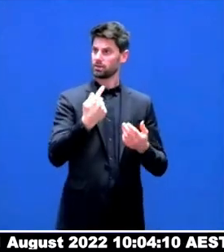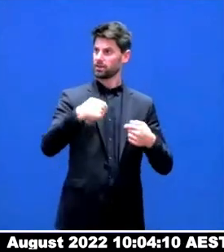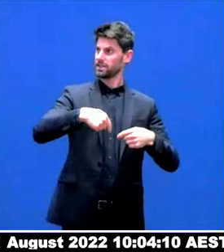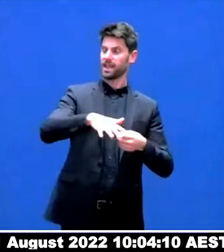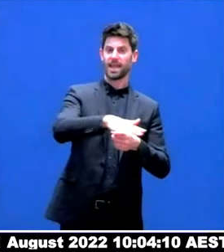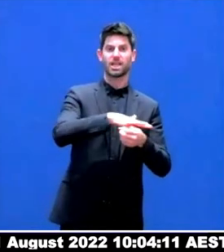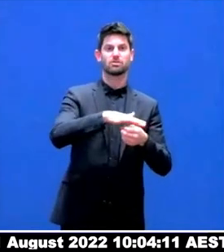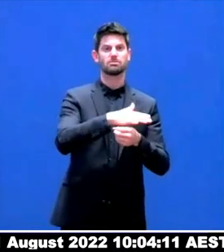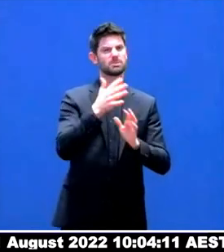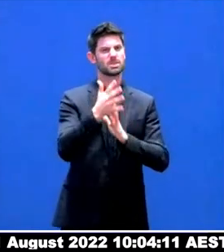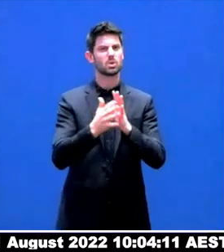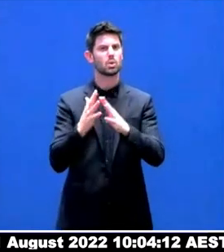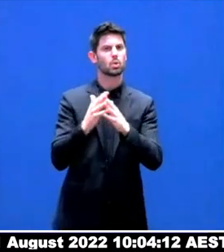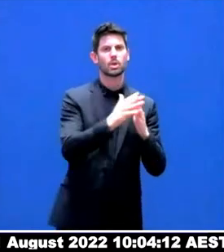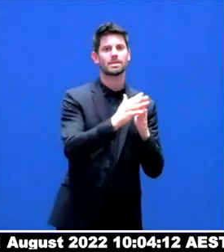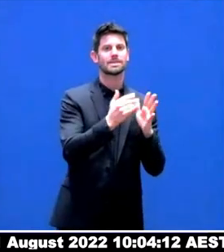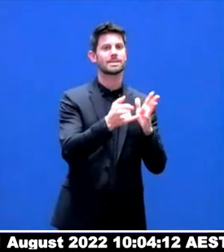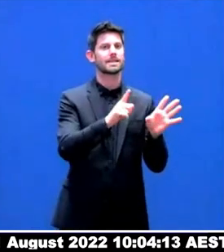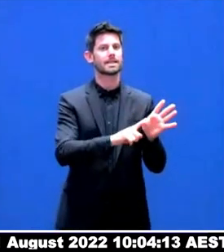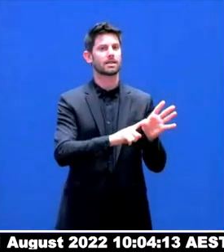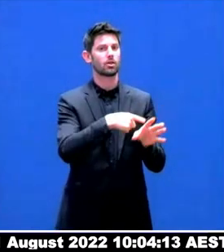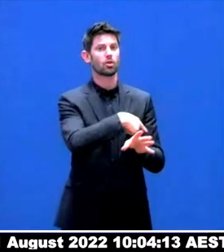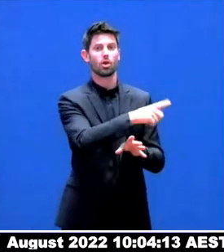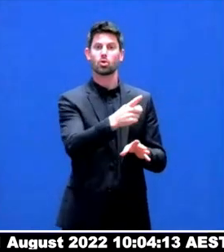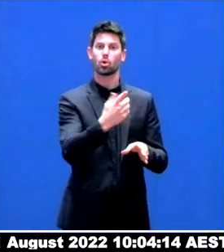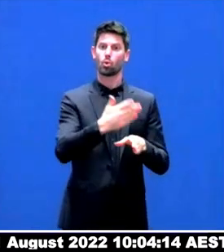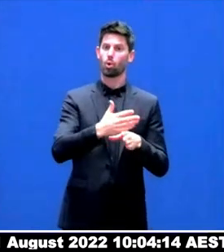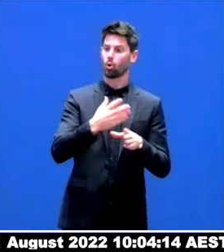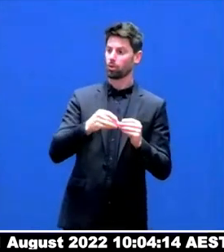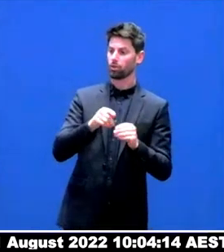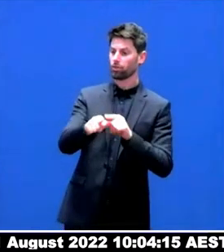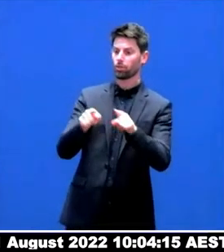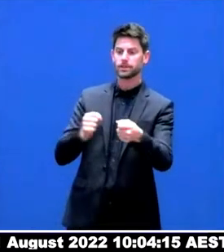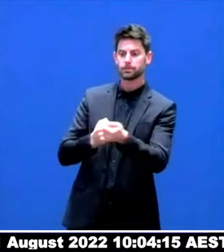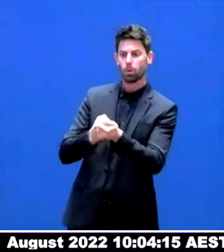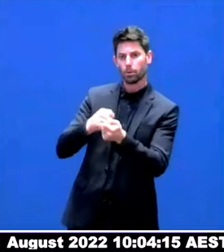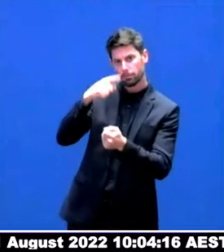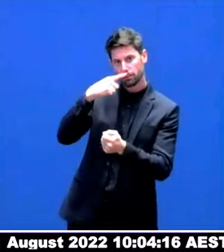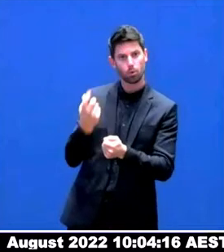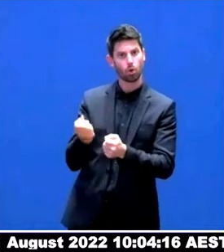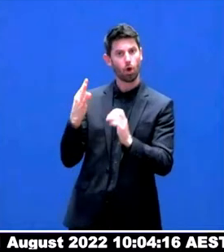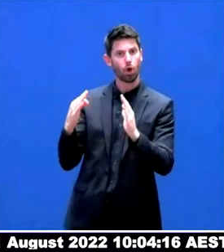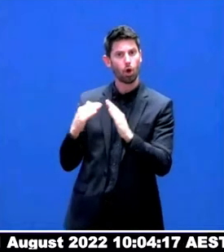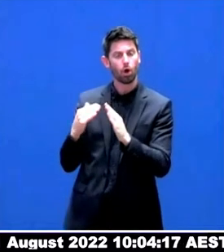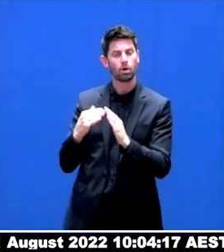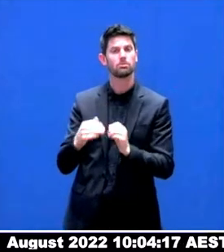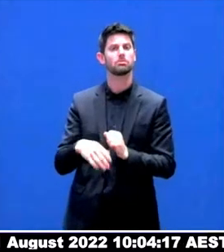western Sydney who are engaged with working with people who are homeless and housing services to meet the Royal Commission in person.